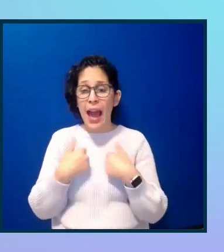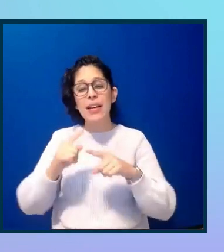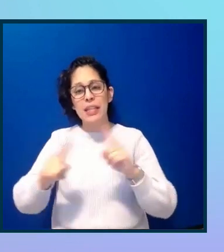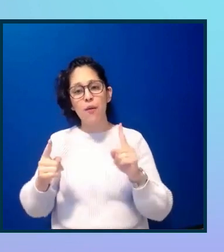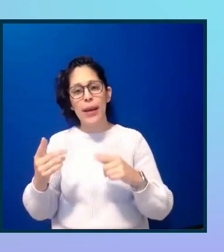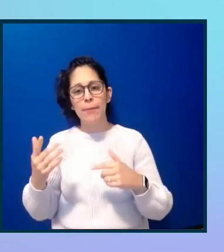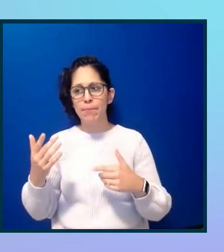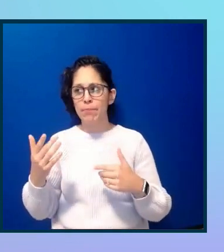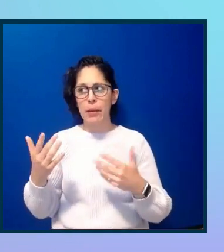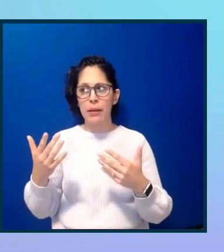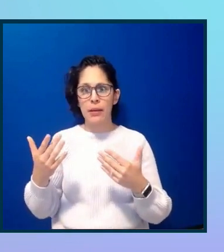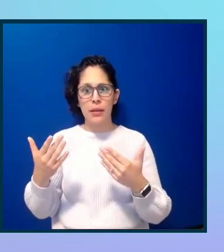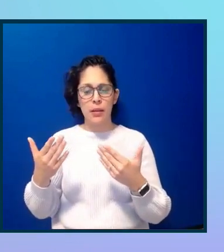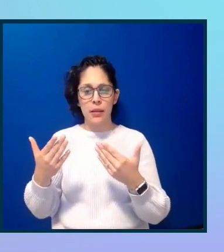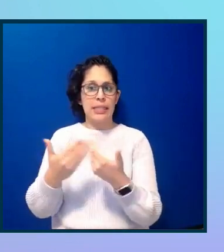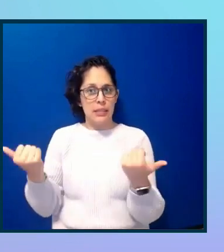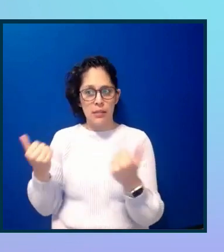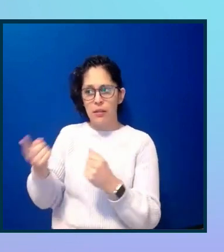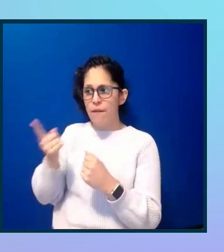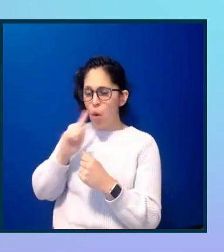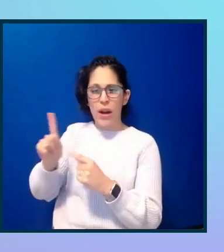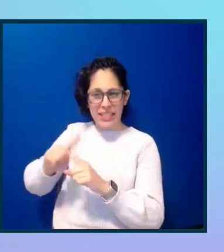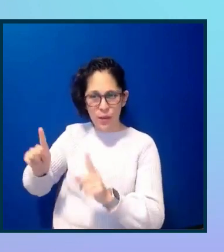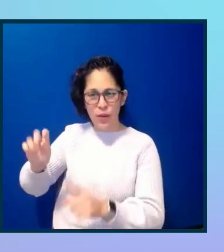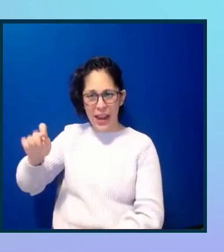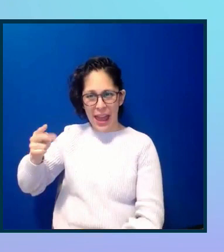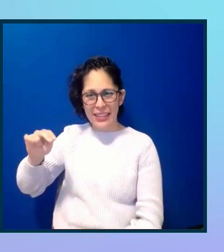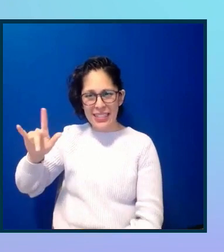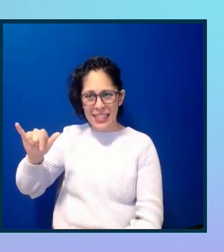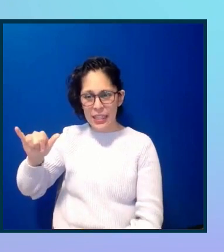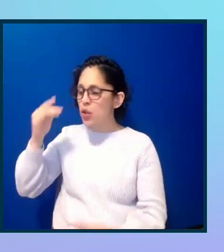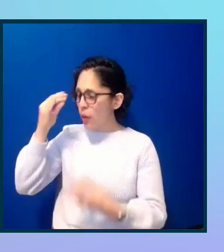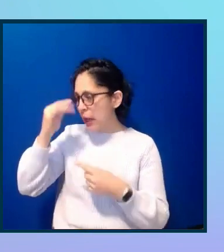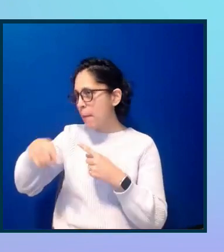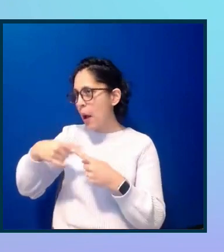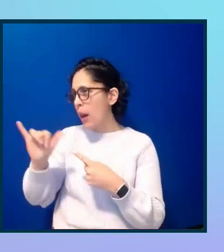completely for a different ethnicity. So if you think about it, think about your stack,